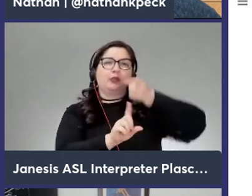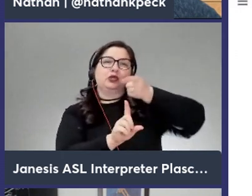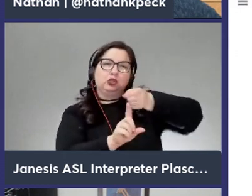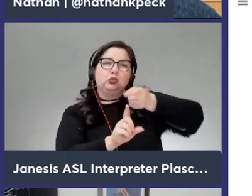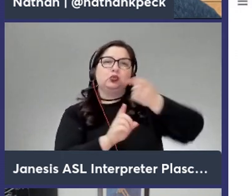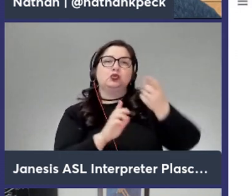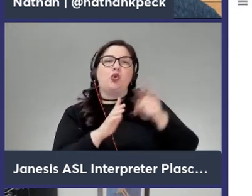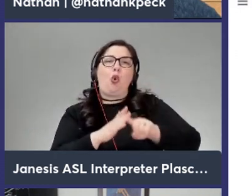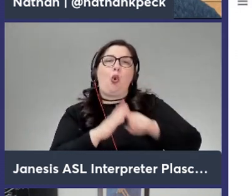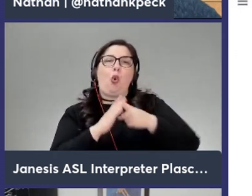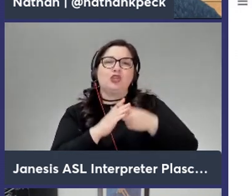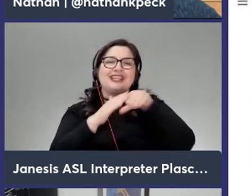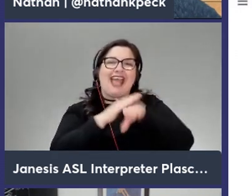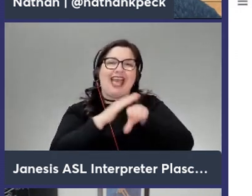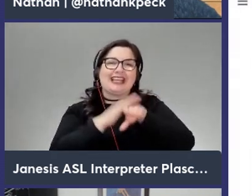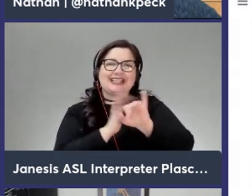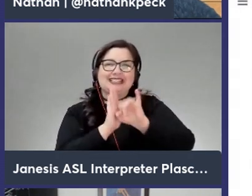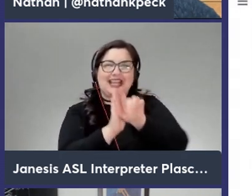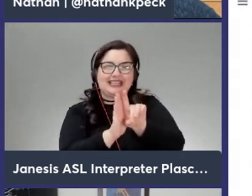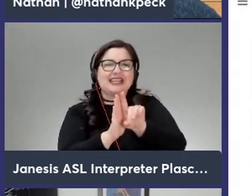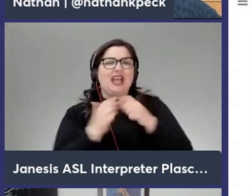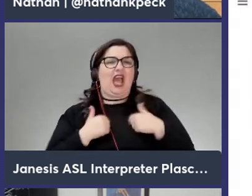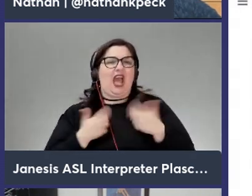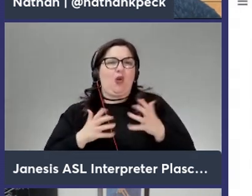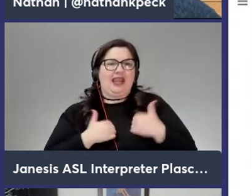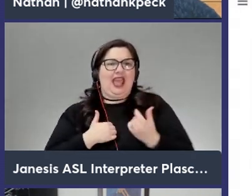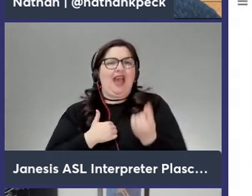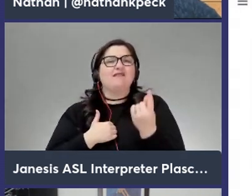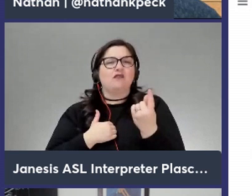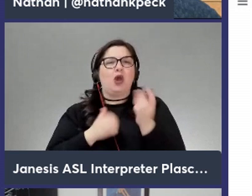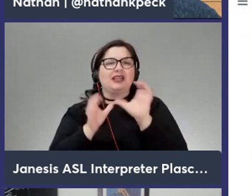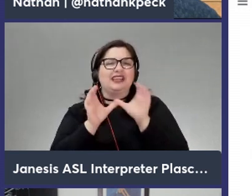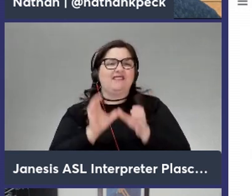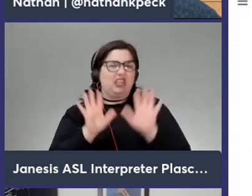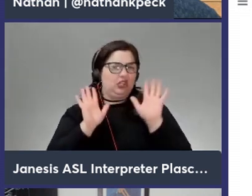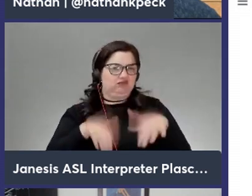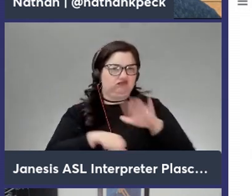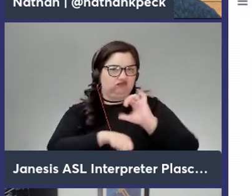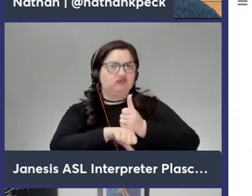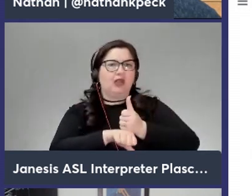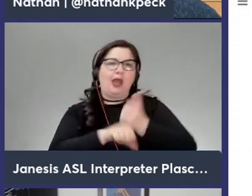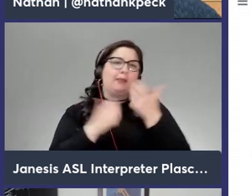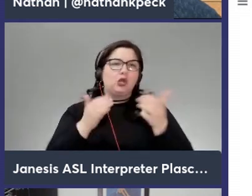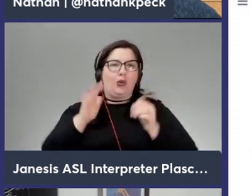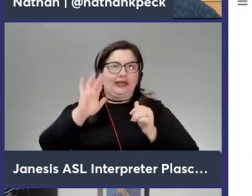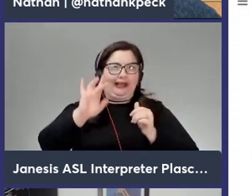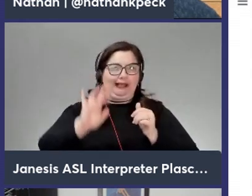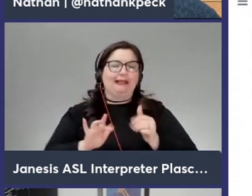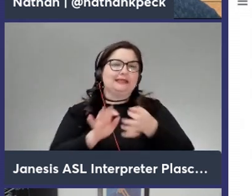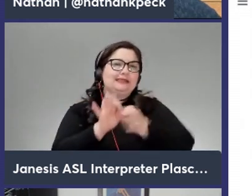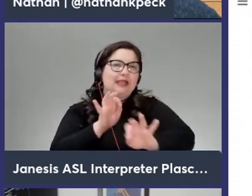and I've already got one configured. For simplicity, we're just gonna click through this really quickly, but this is super easy to set up.